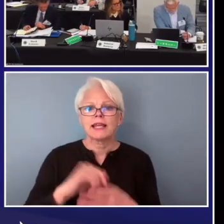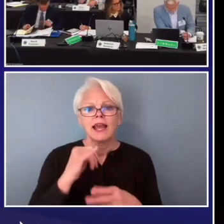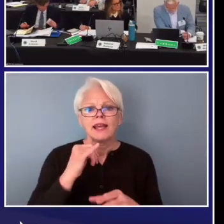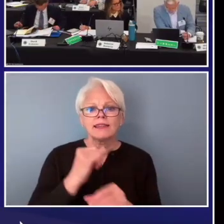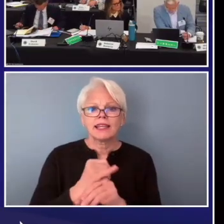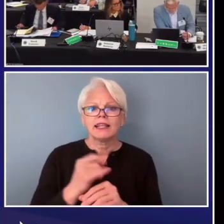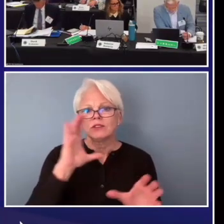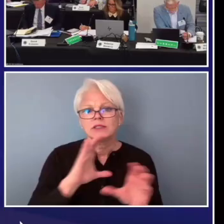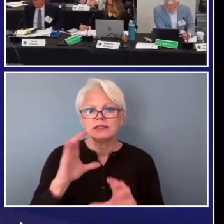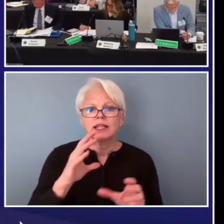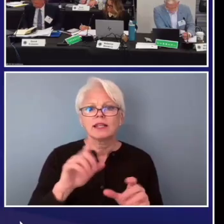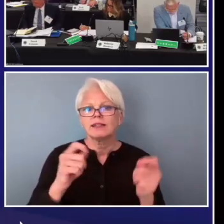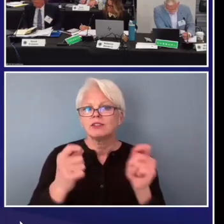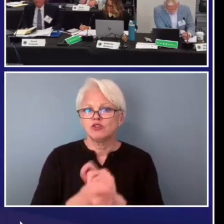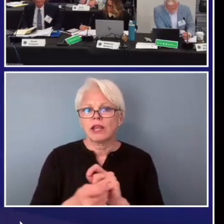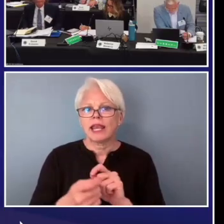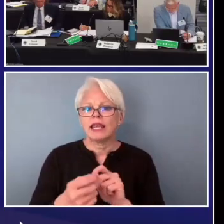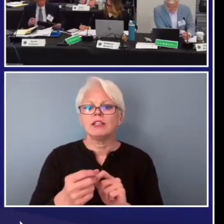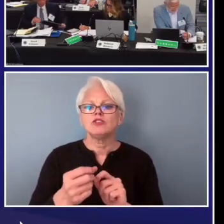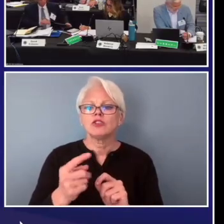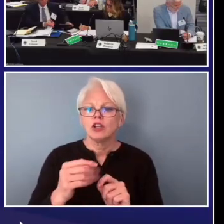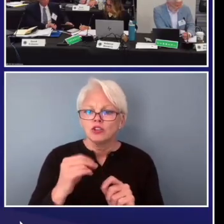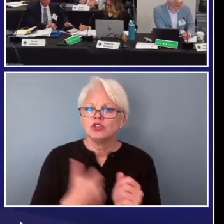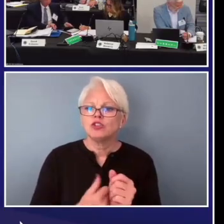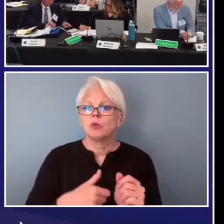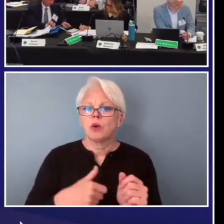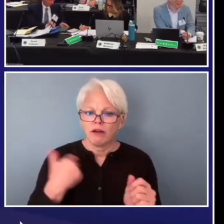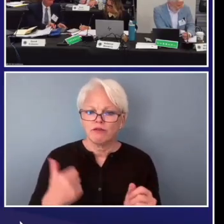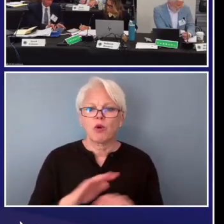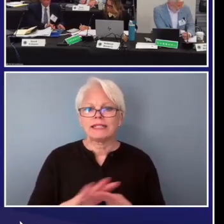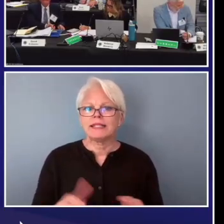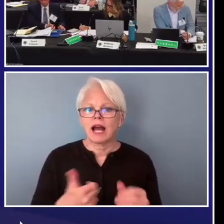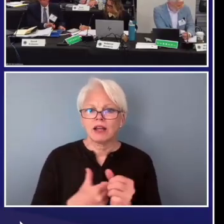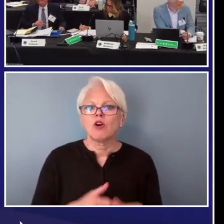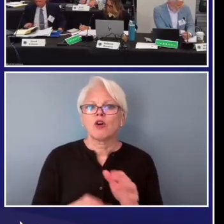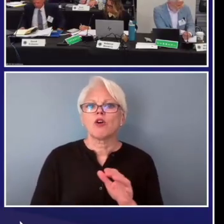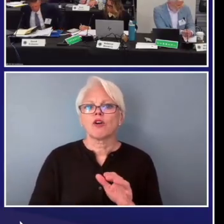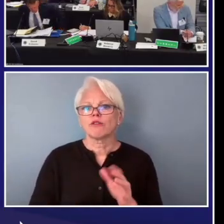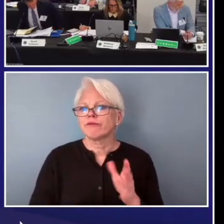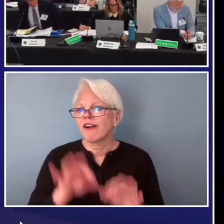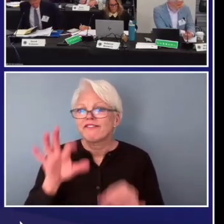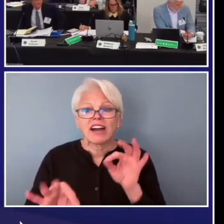change in order to avoid non-compliance or finding of non-compliance or something a little more, then